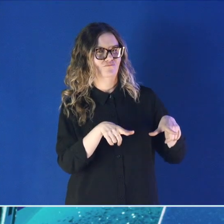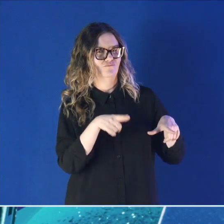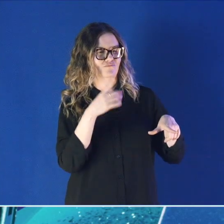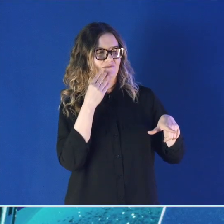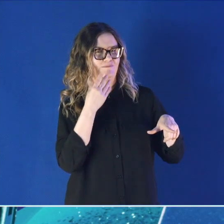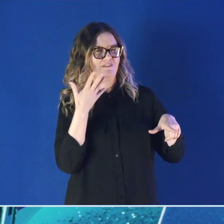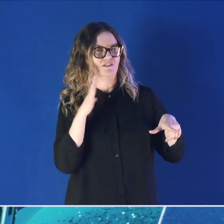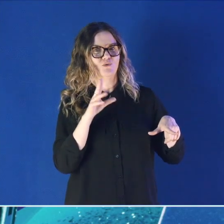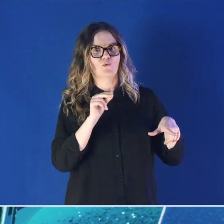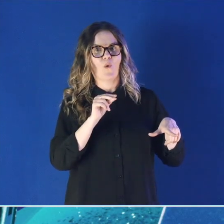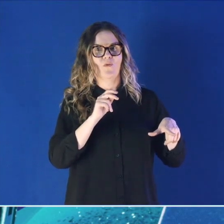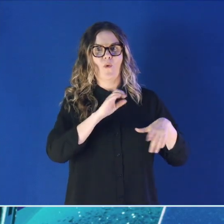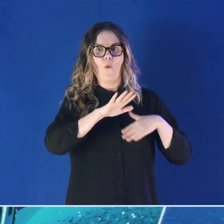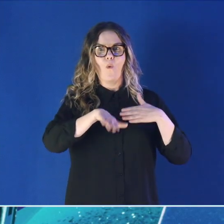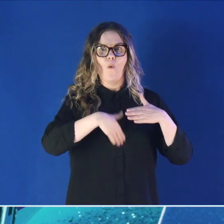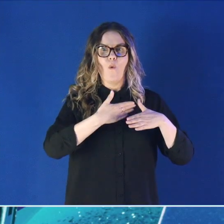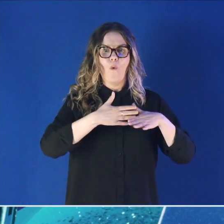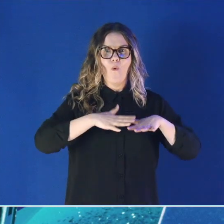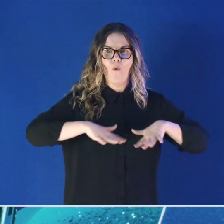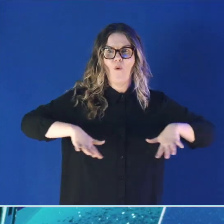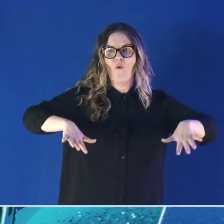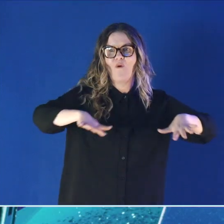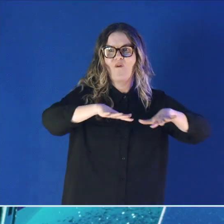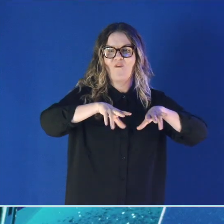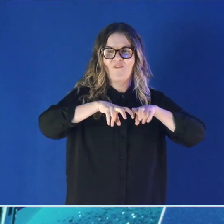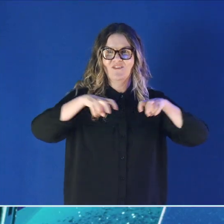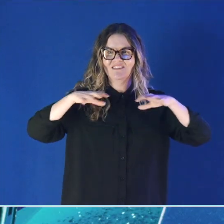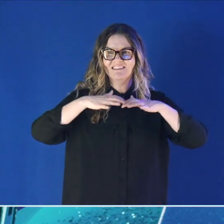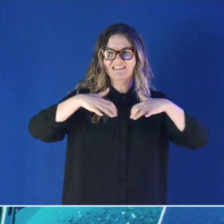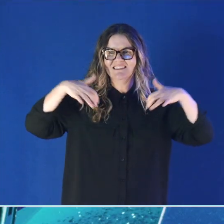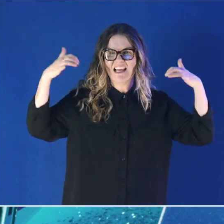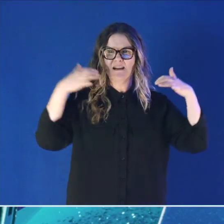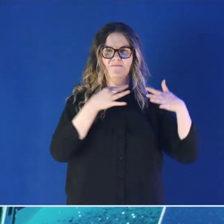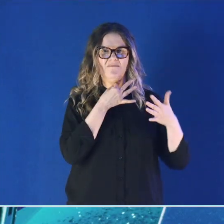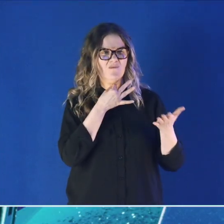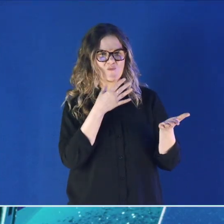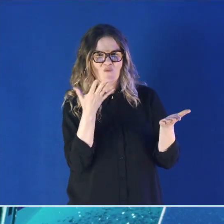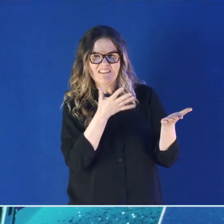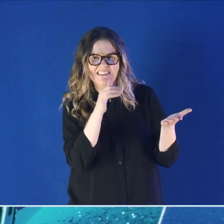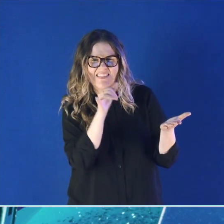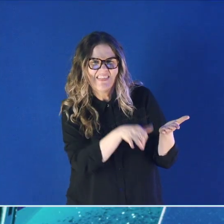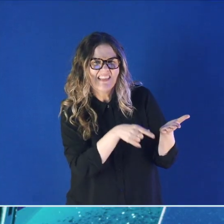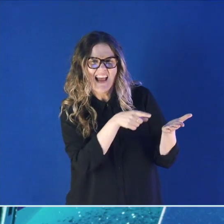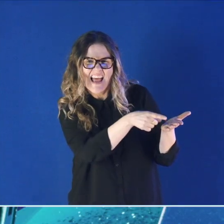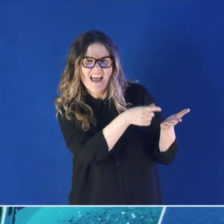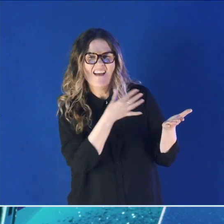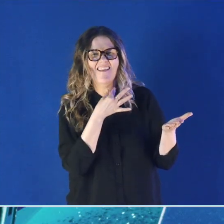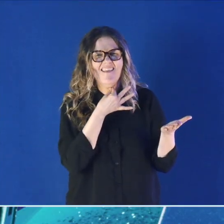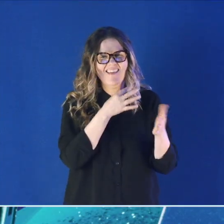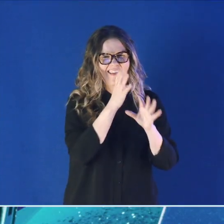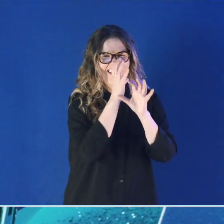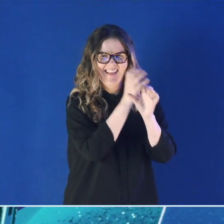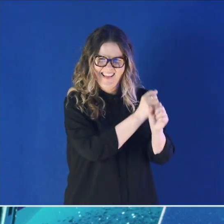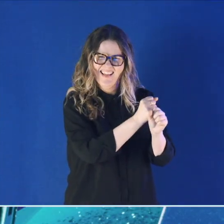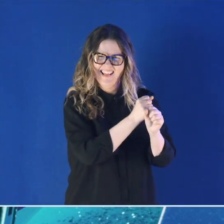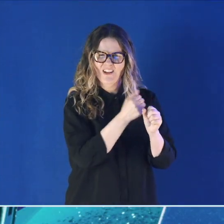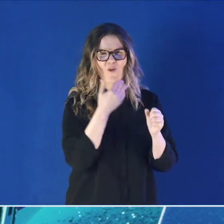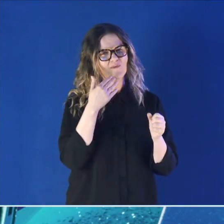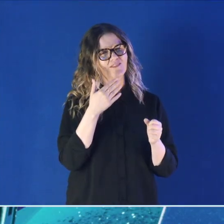How? They were so into the whole experience. We were front page news on that day.